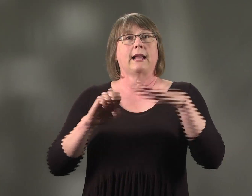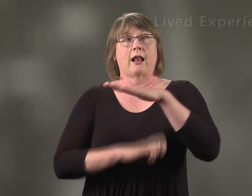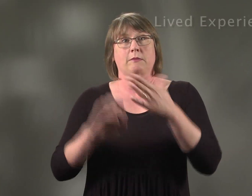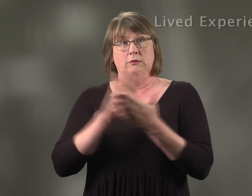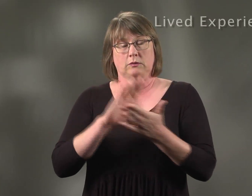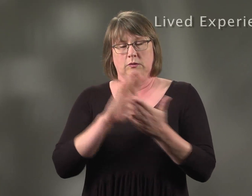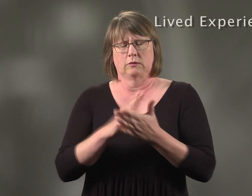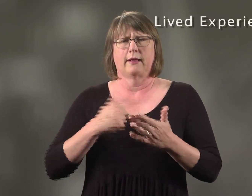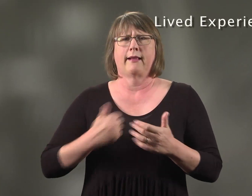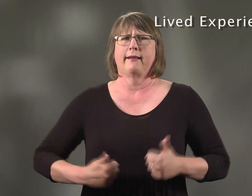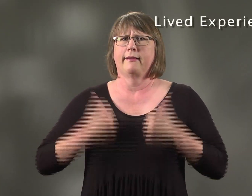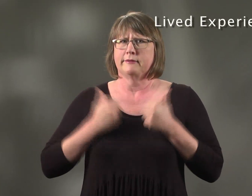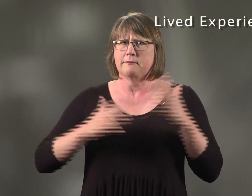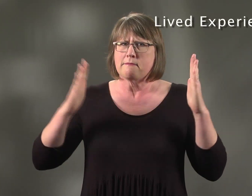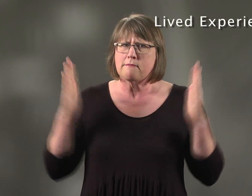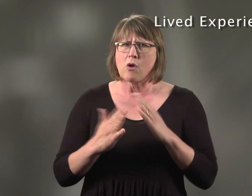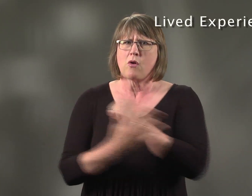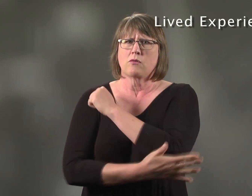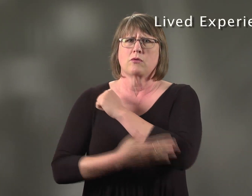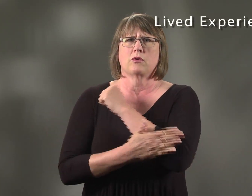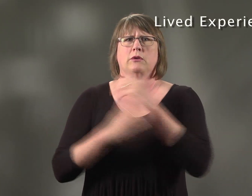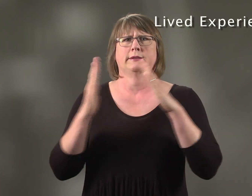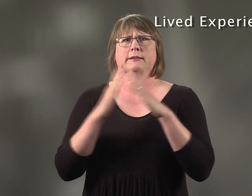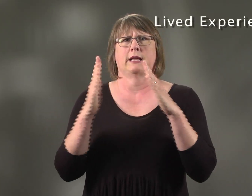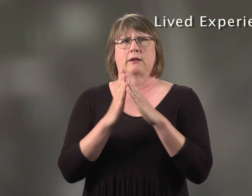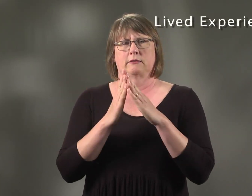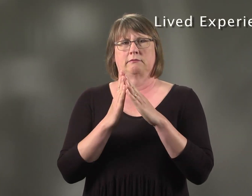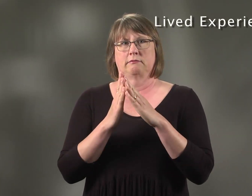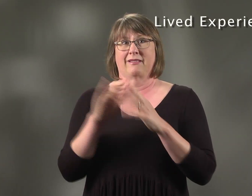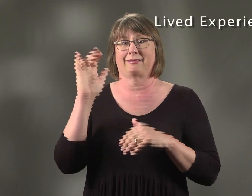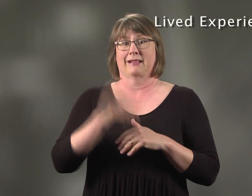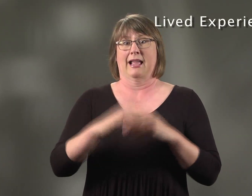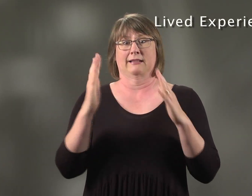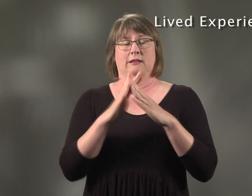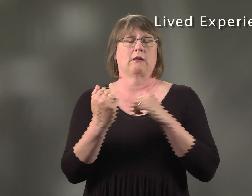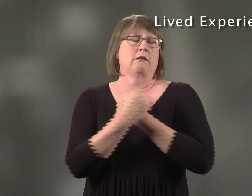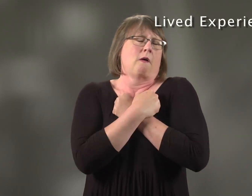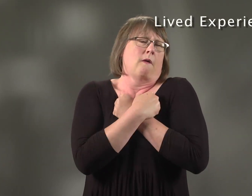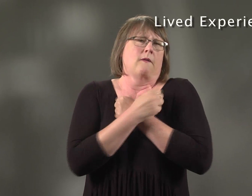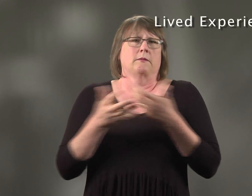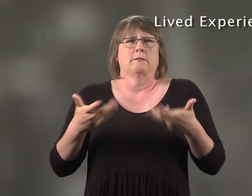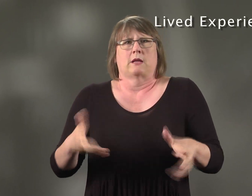When I was in elementary school, I lived in a small rural town that loved basketball.